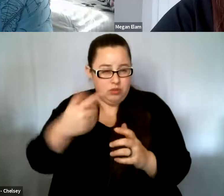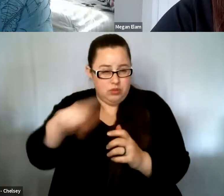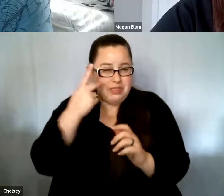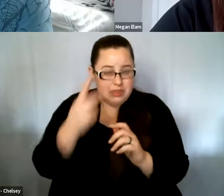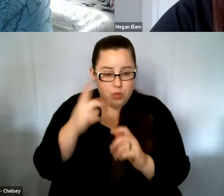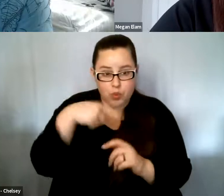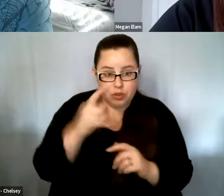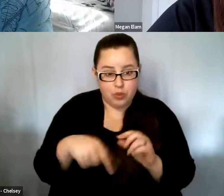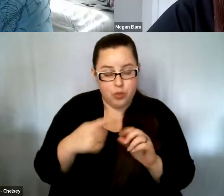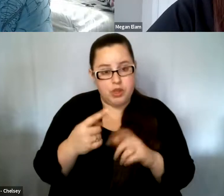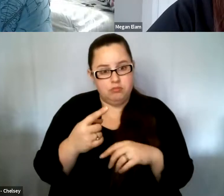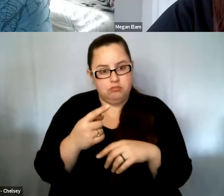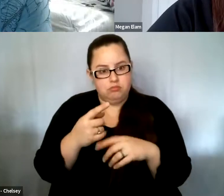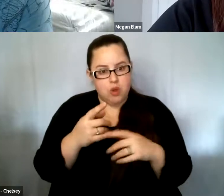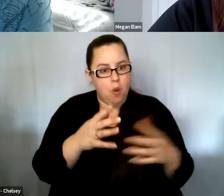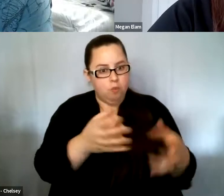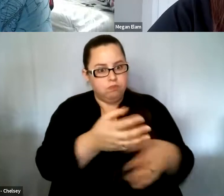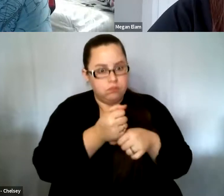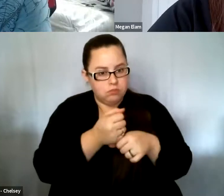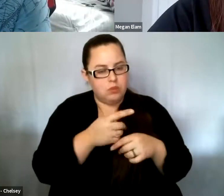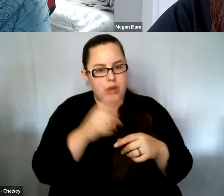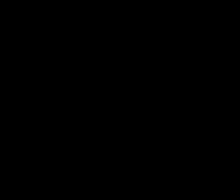Adobe. So let me do that.